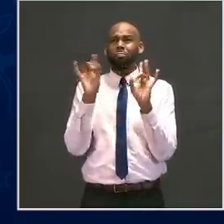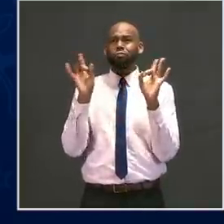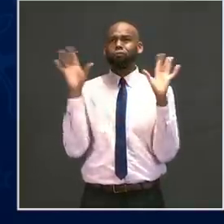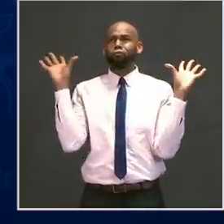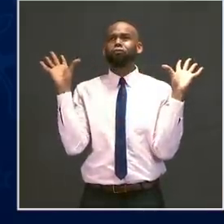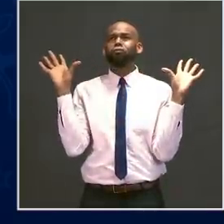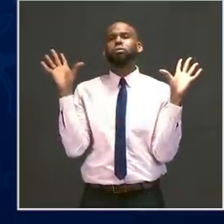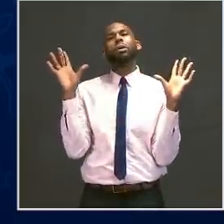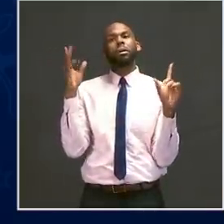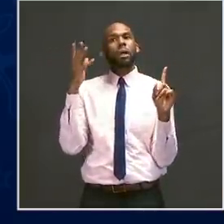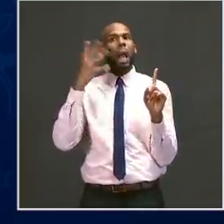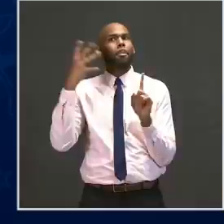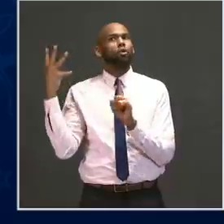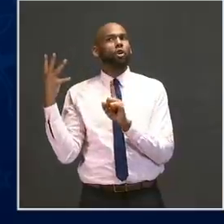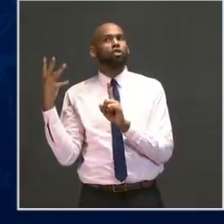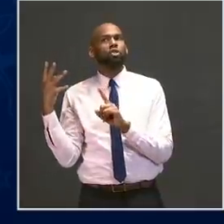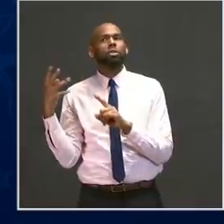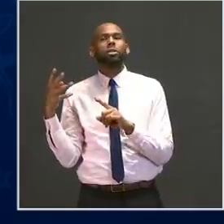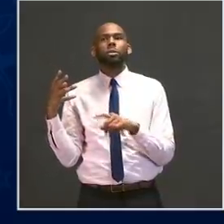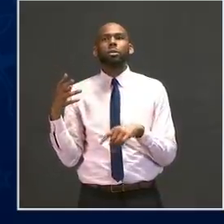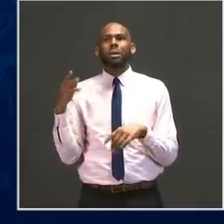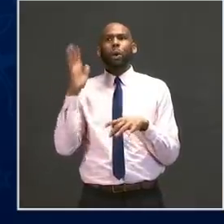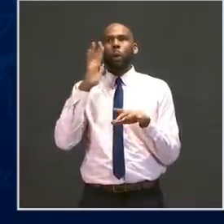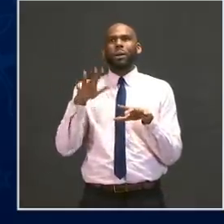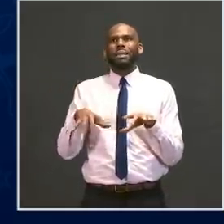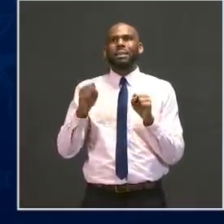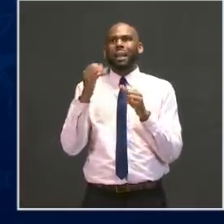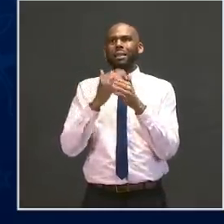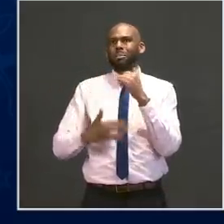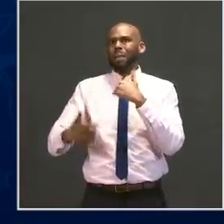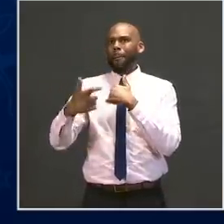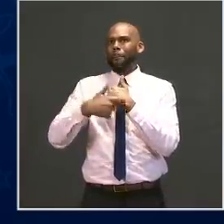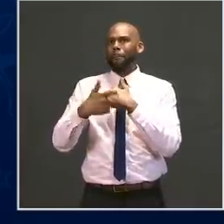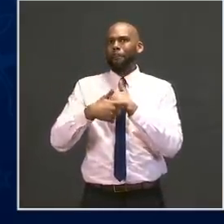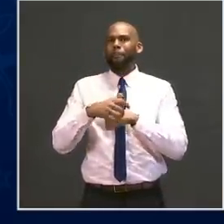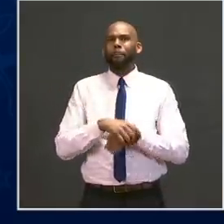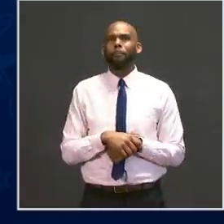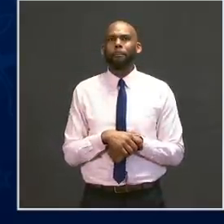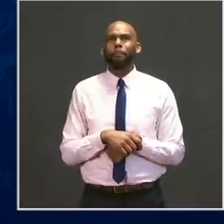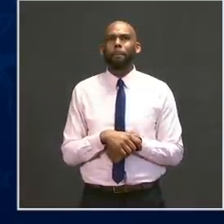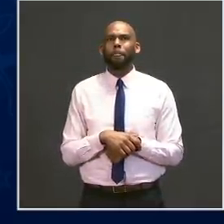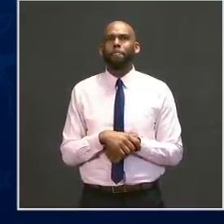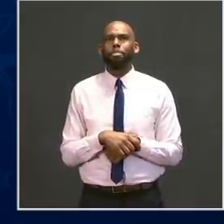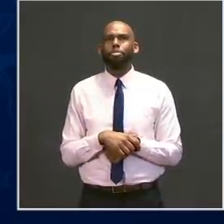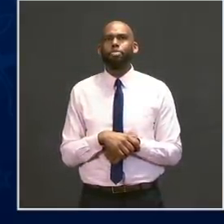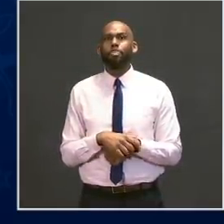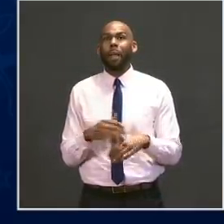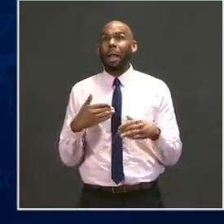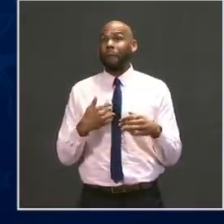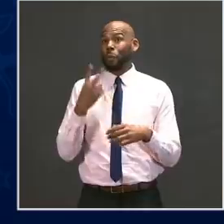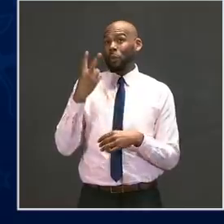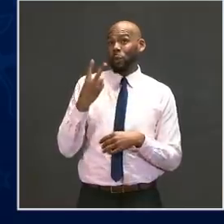and that's going to take some time. Go ahead, in the back. The Press: Thank you, Jen. I have two questions, maybe three, if you allow. Ms. Psaki: Okay.